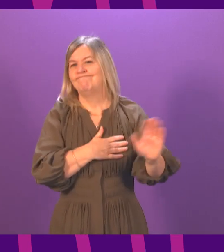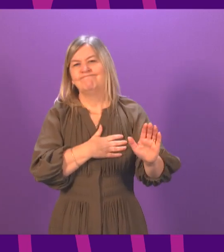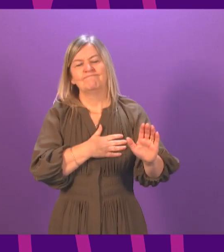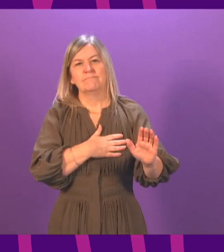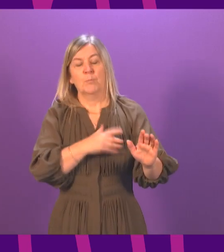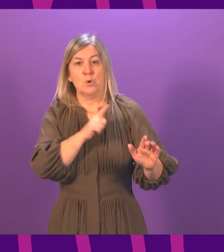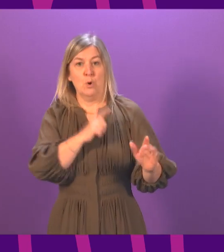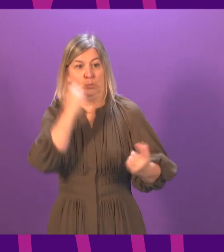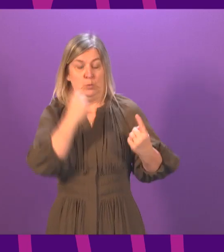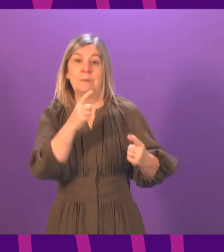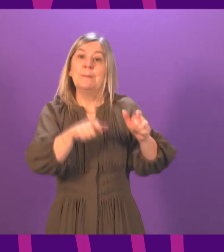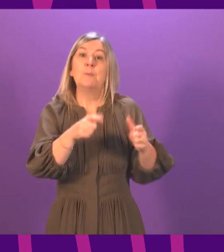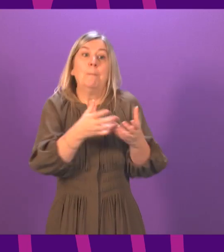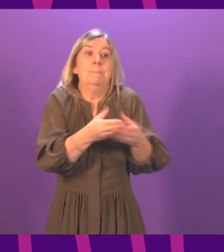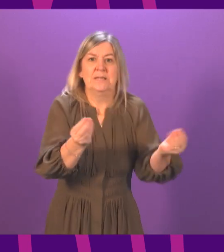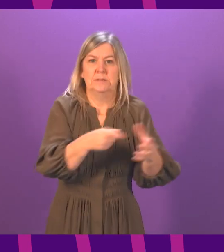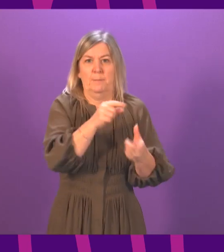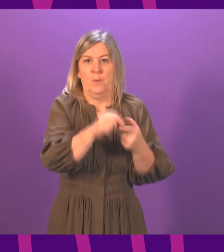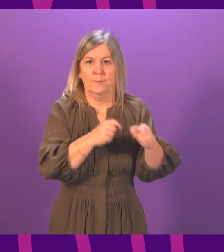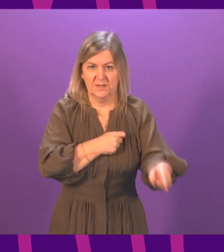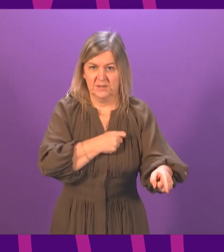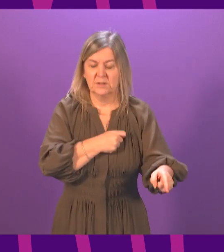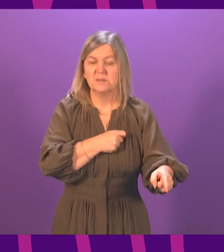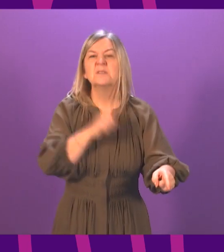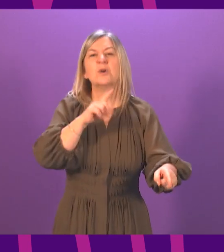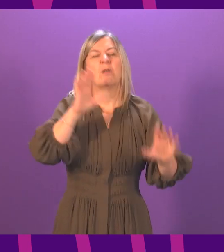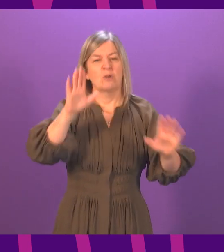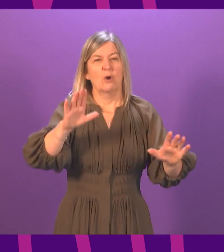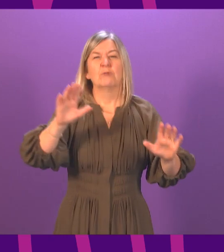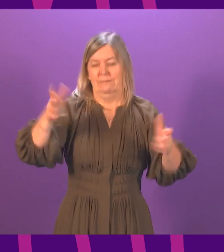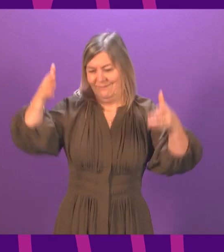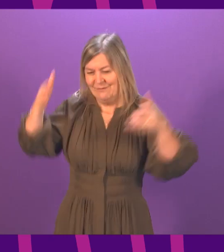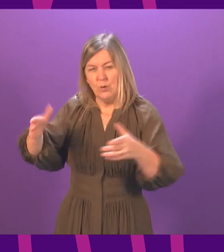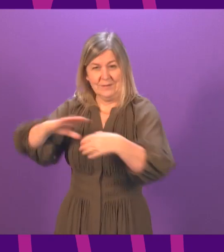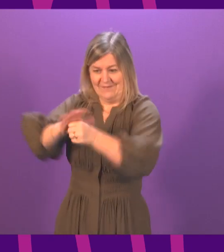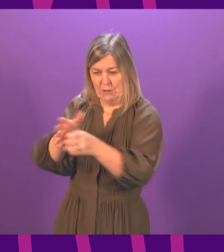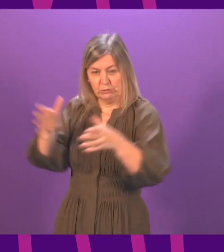appointment, that would be rescheduled when the screening programmes started again. It is right